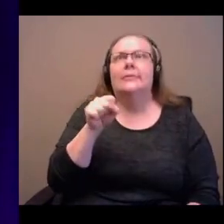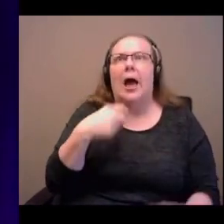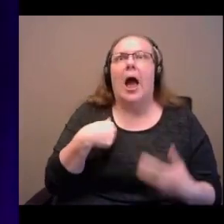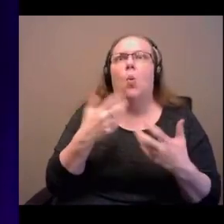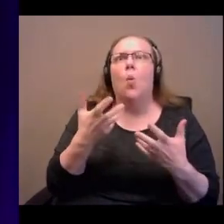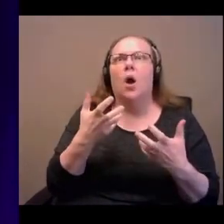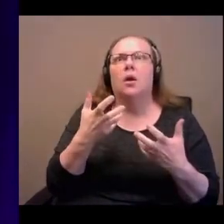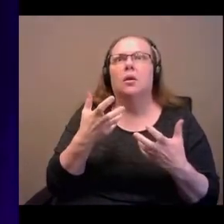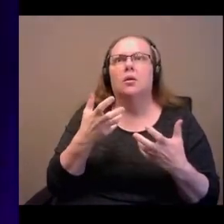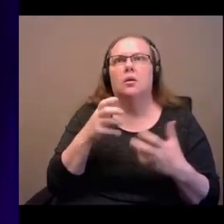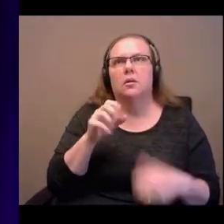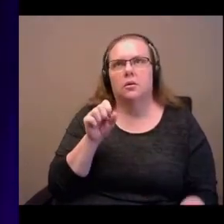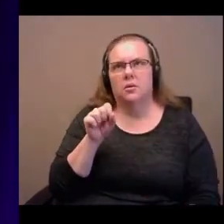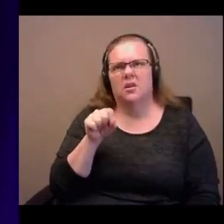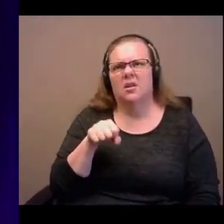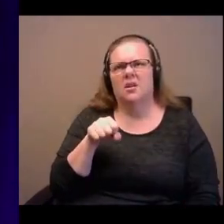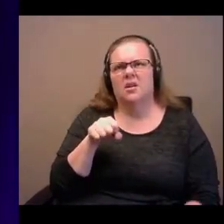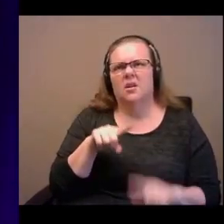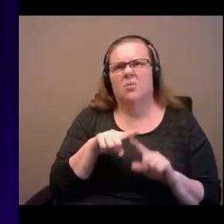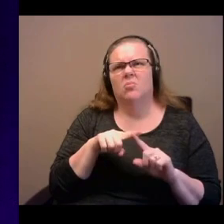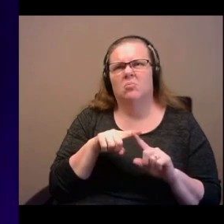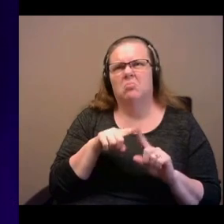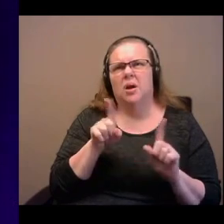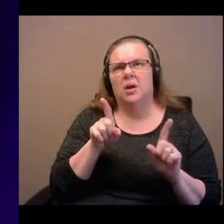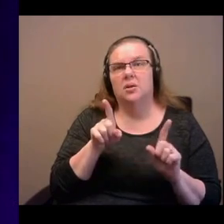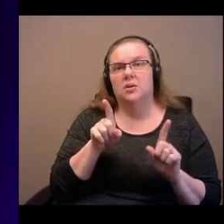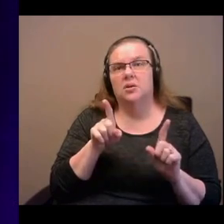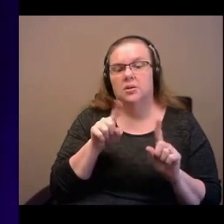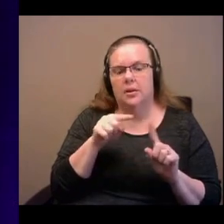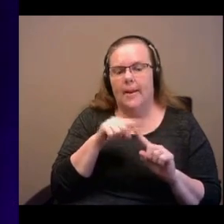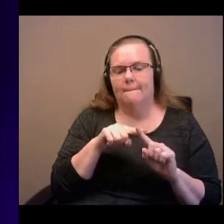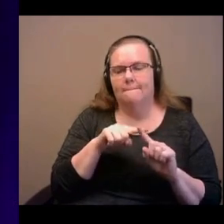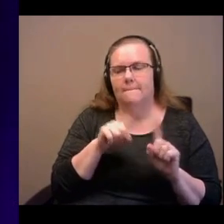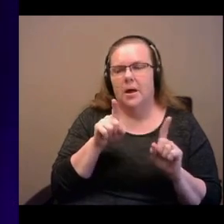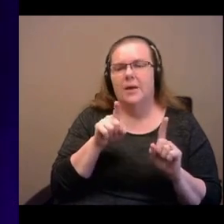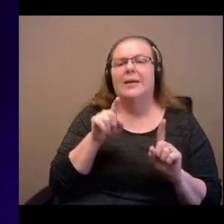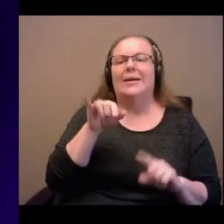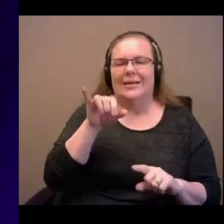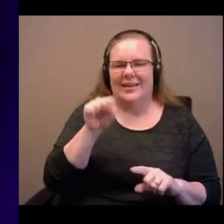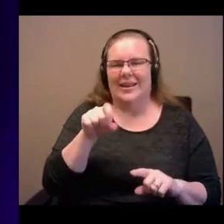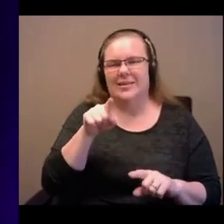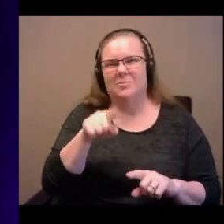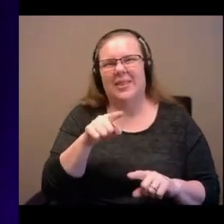going, yes, but. Yeah, Professor Berger, this seems sort of neat, but does it really apply to